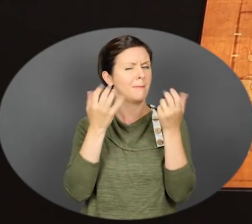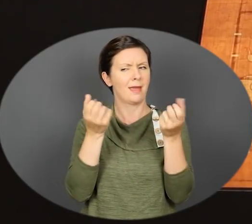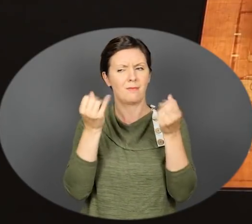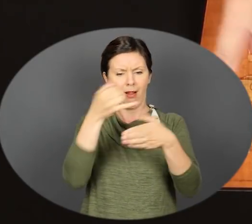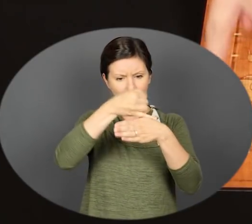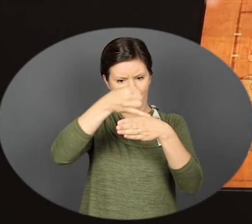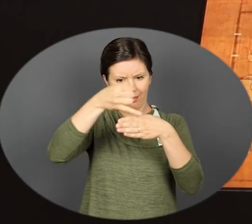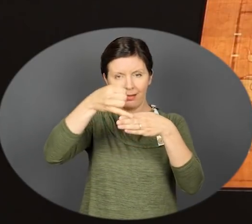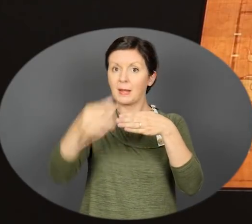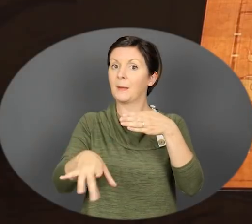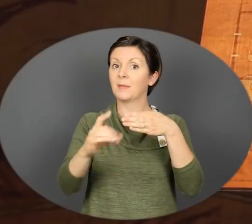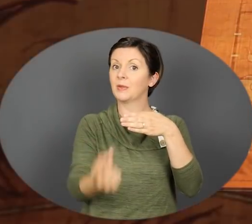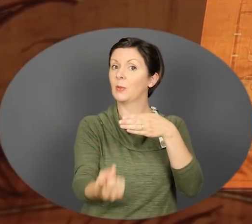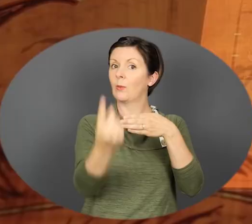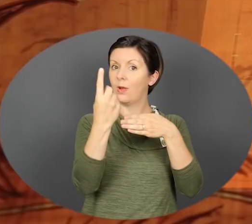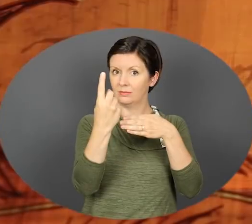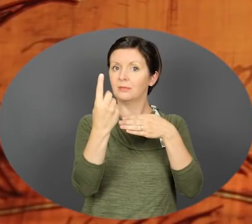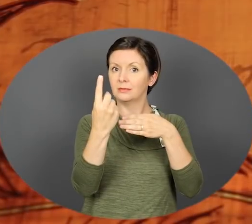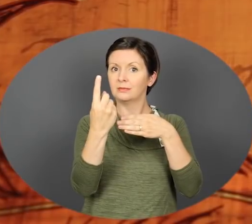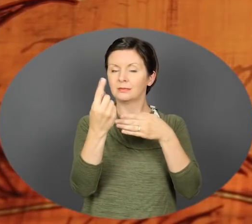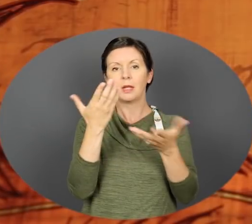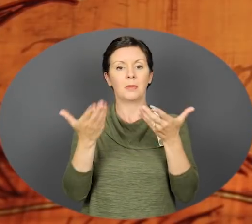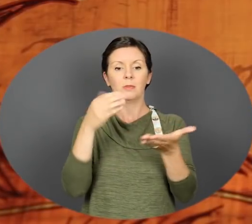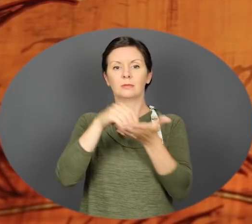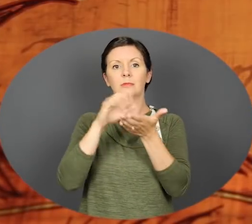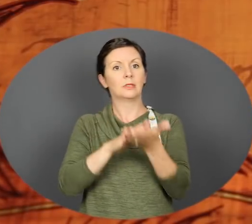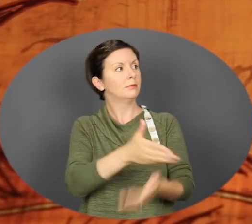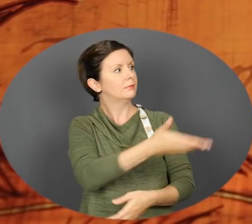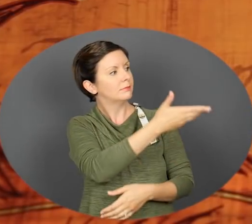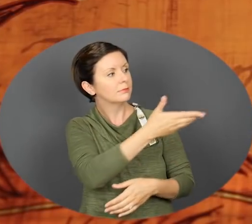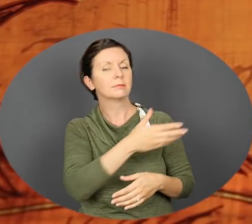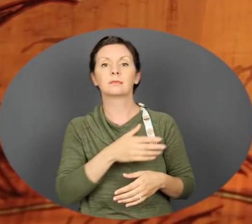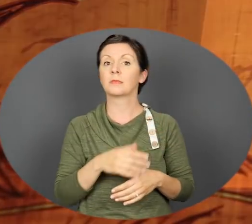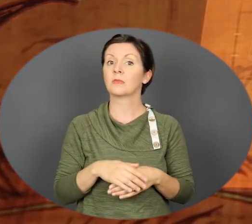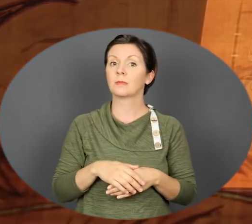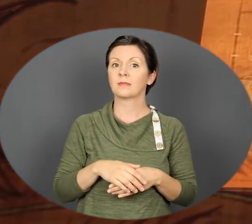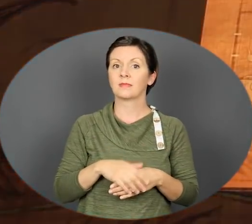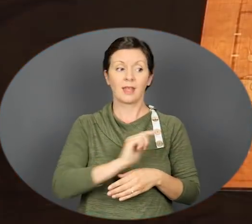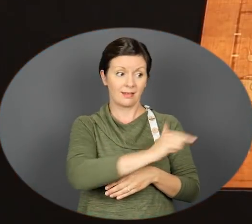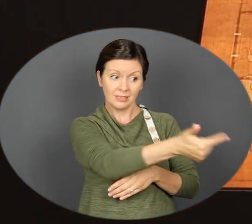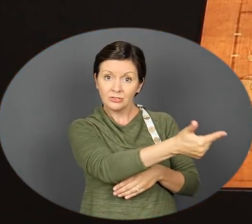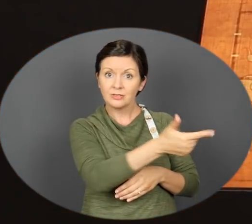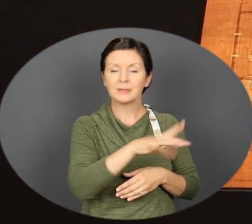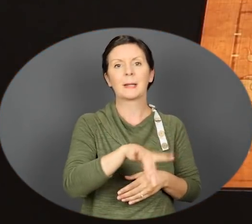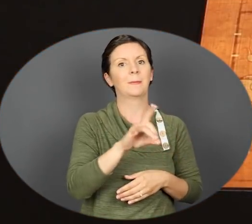the outside edge of the game board. So I might place mine right here. My opponent then picks